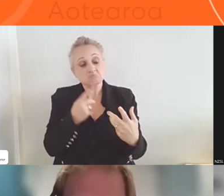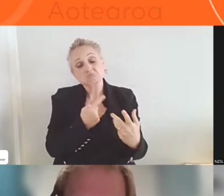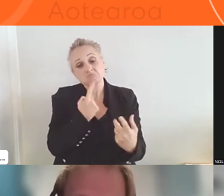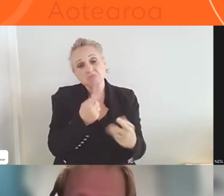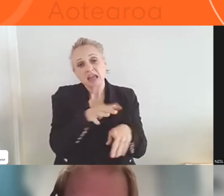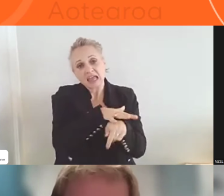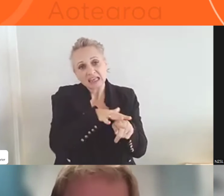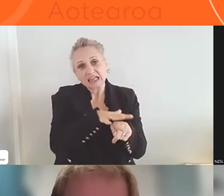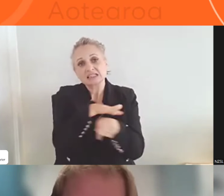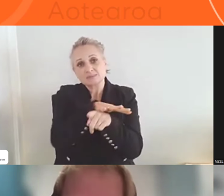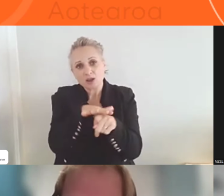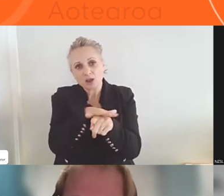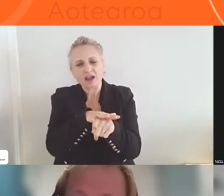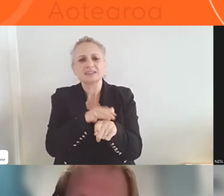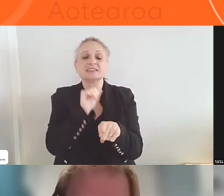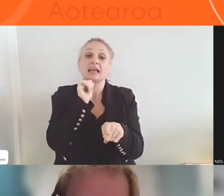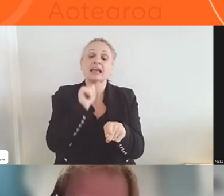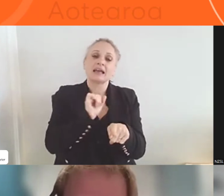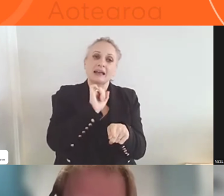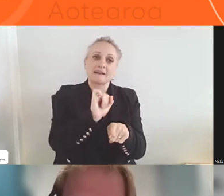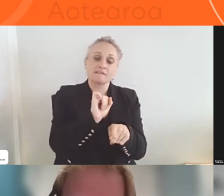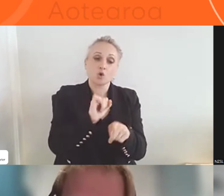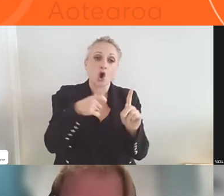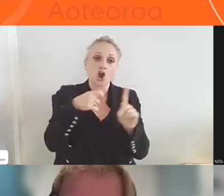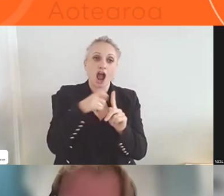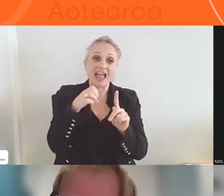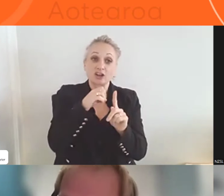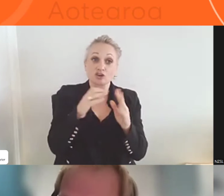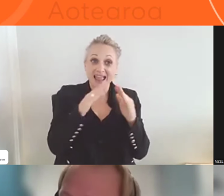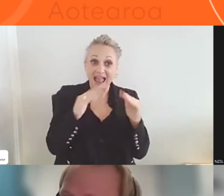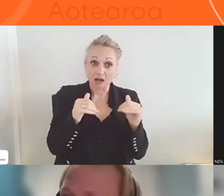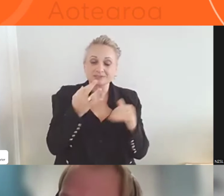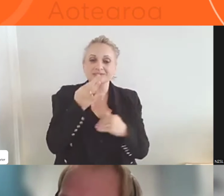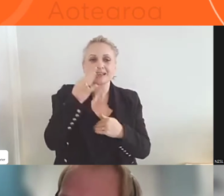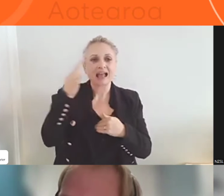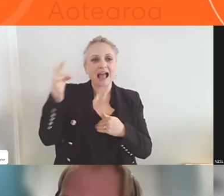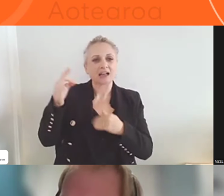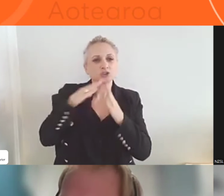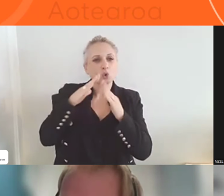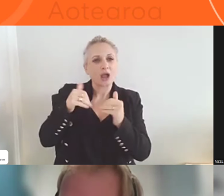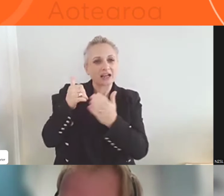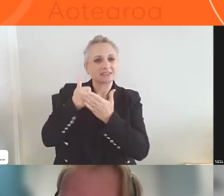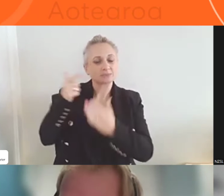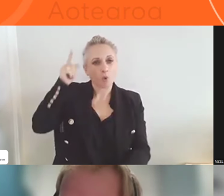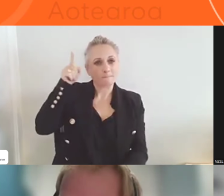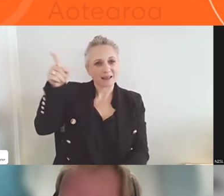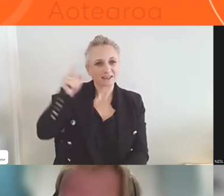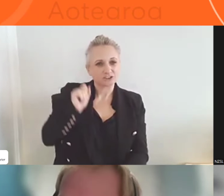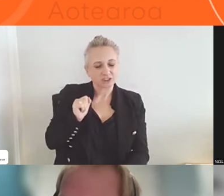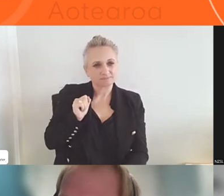Ora house, ask your Housing Support Manager, but ask to speak directly